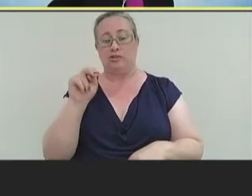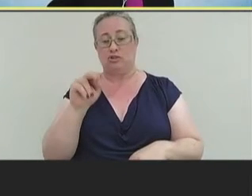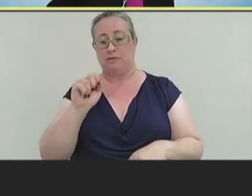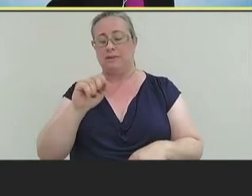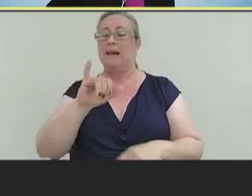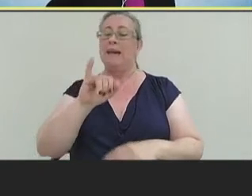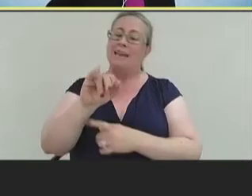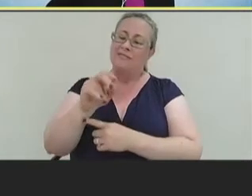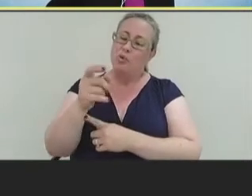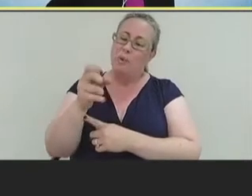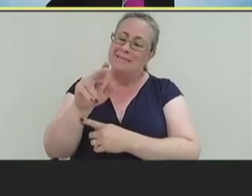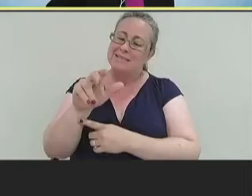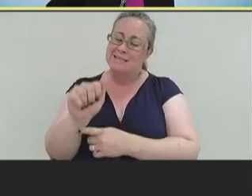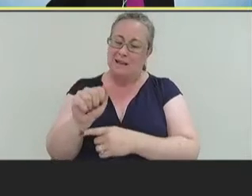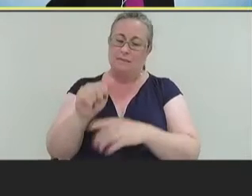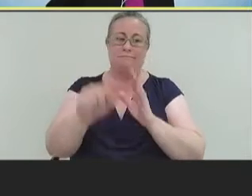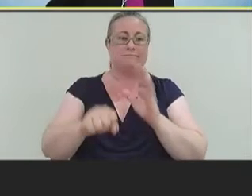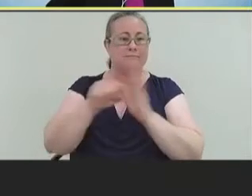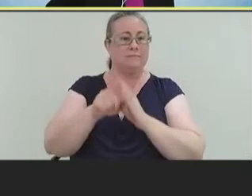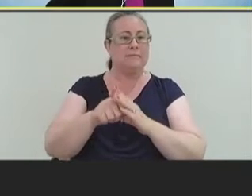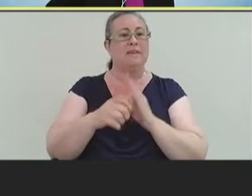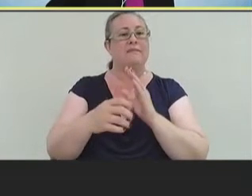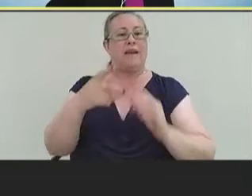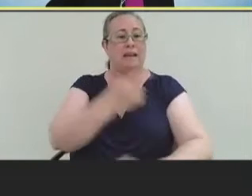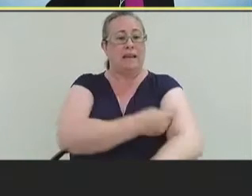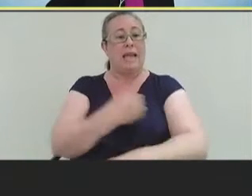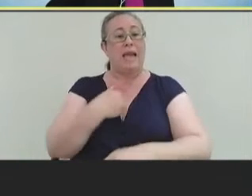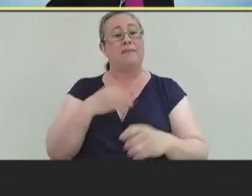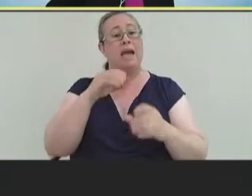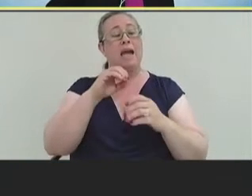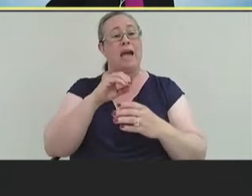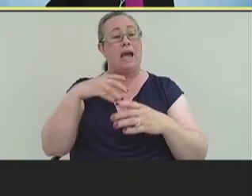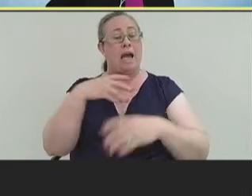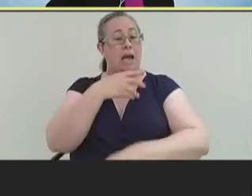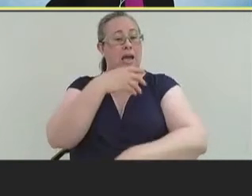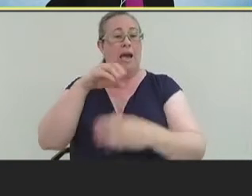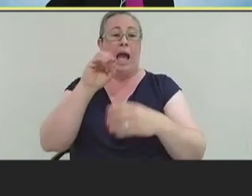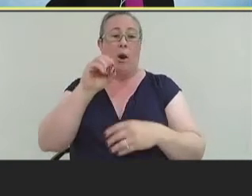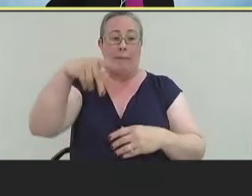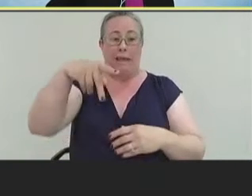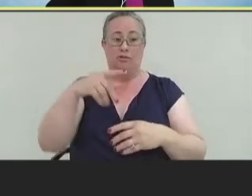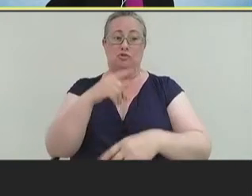year. There are also outpatient treatments that are listed here like oseltamivir and baloxavir